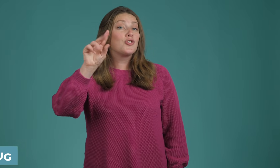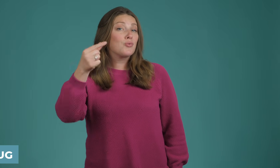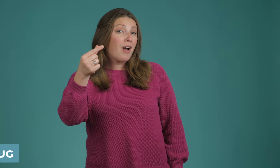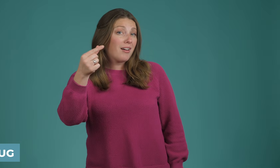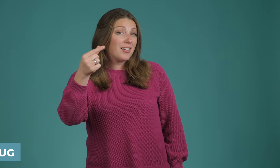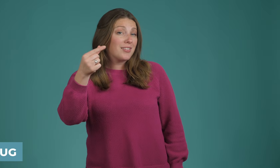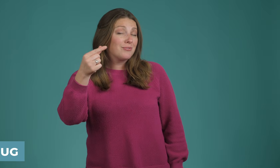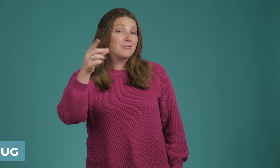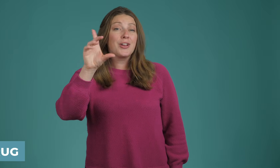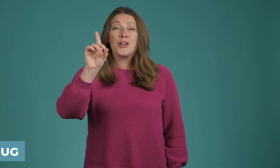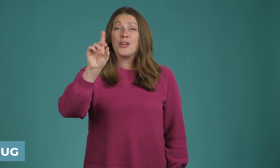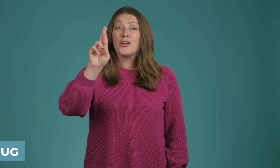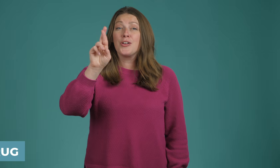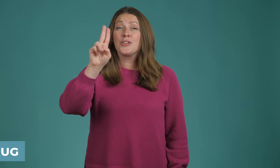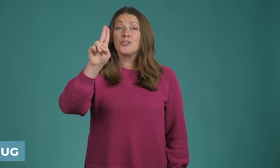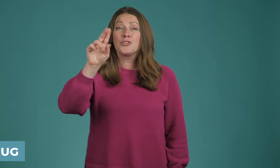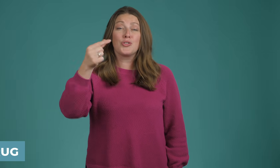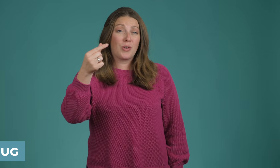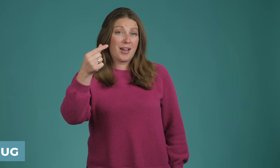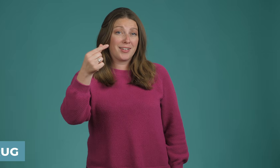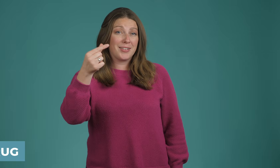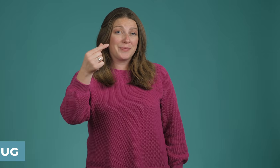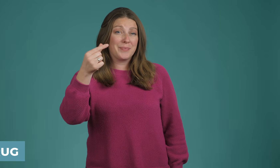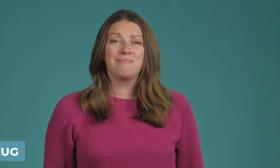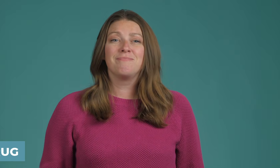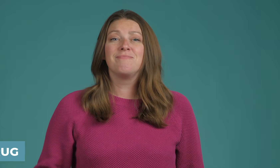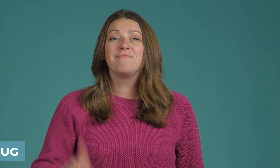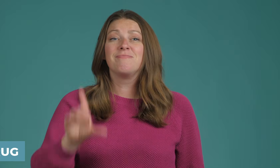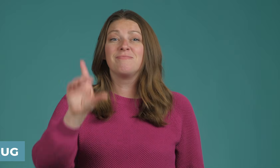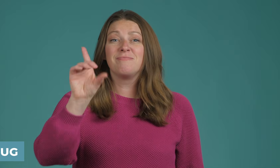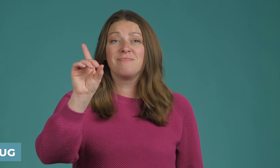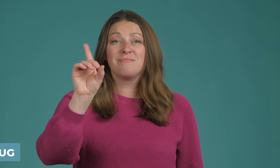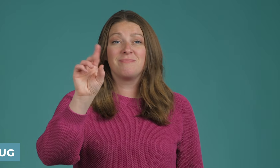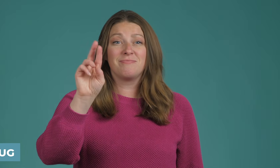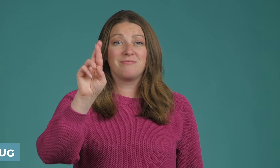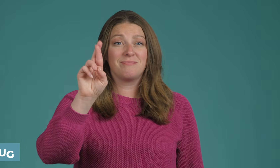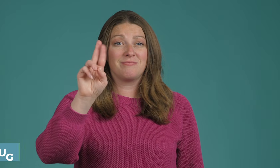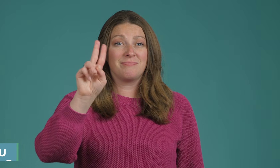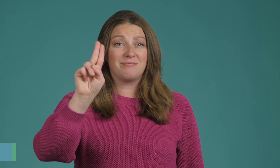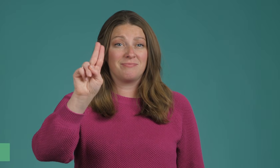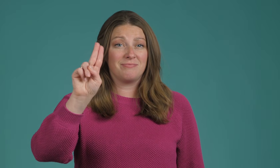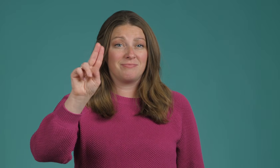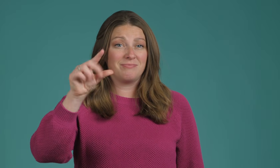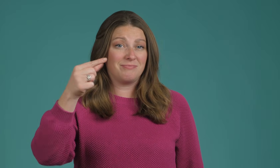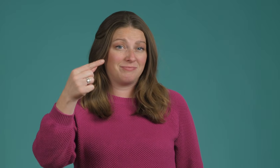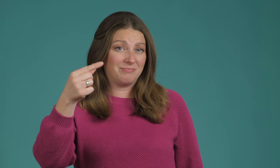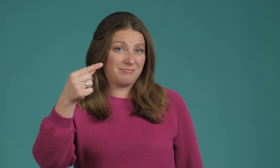Drug, drug. Drugs can come in many different forms.